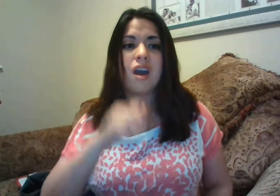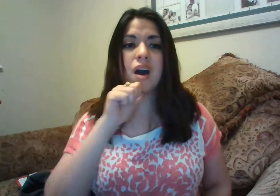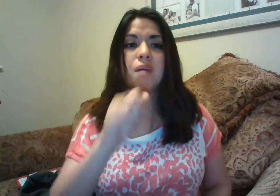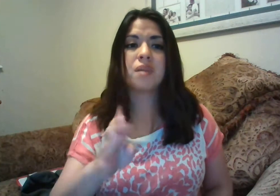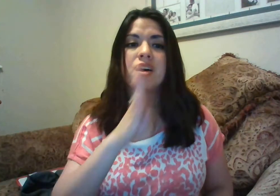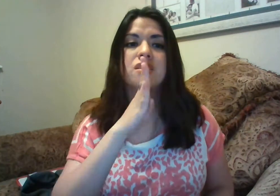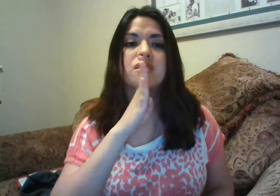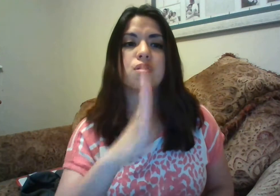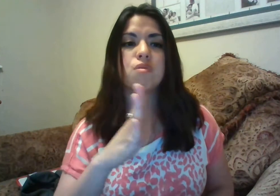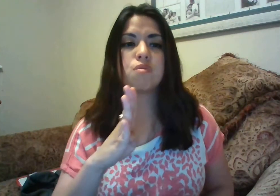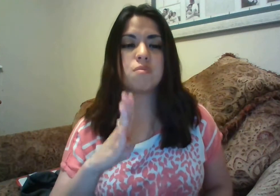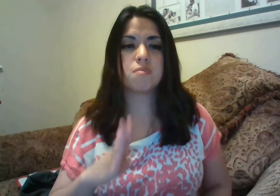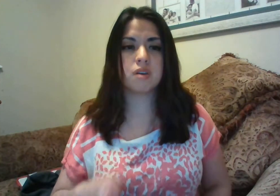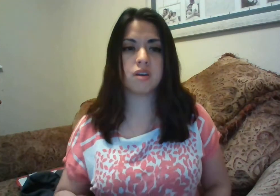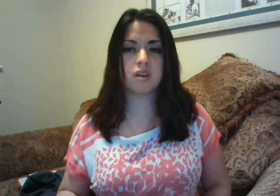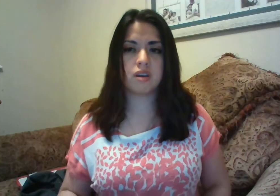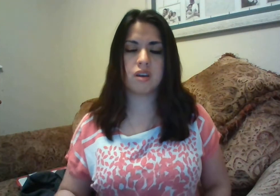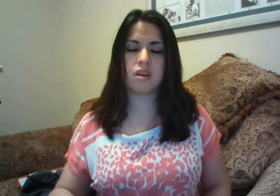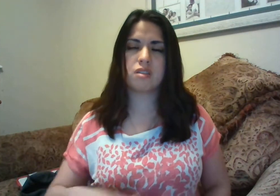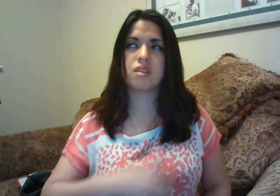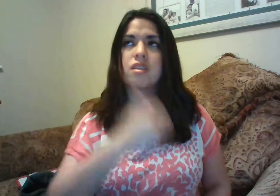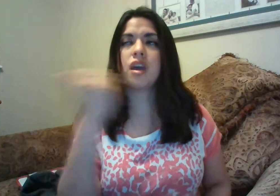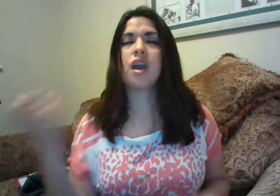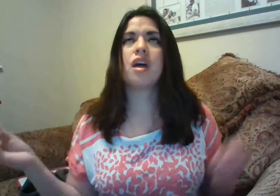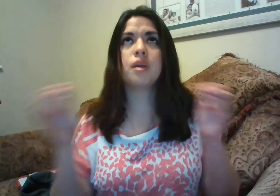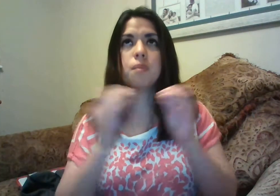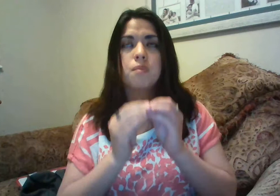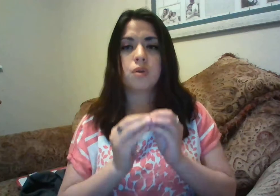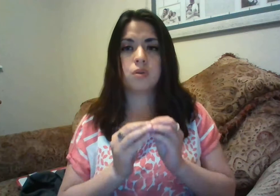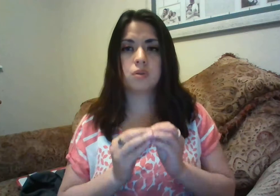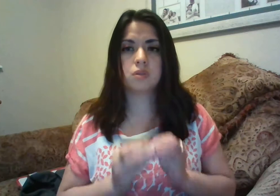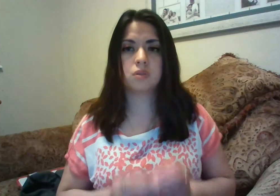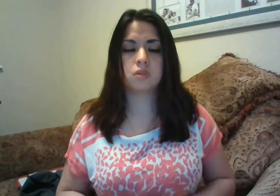I'm not sober anymore